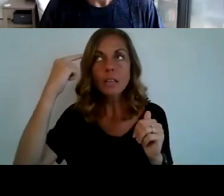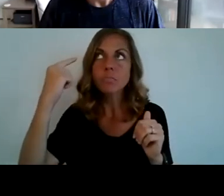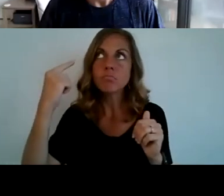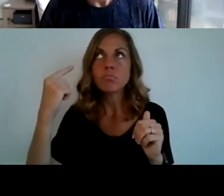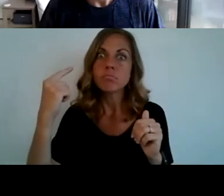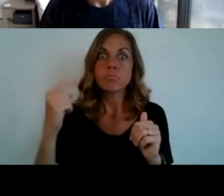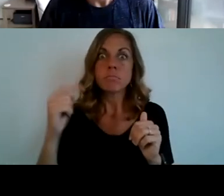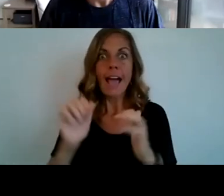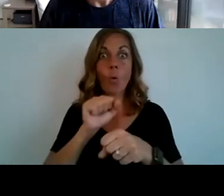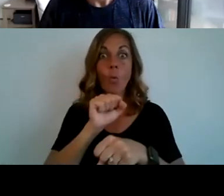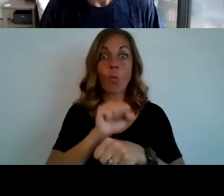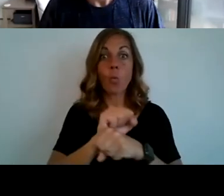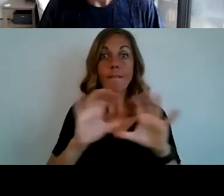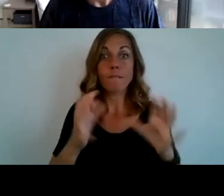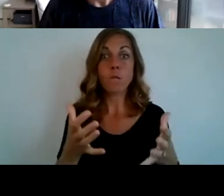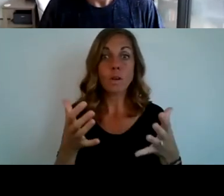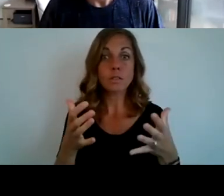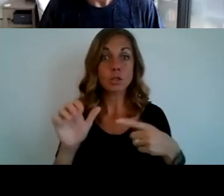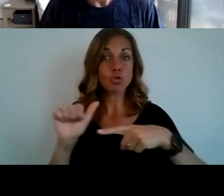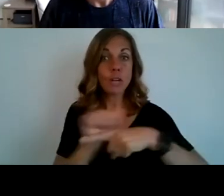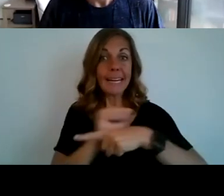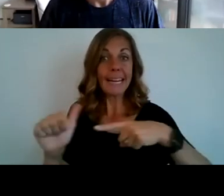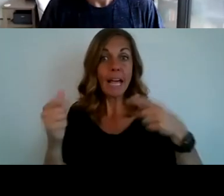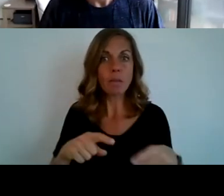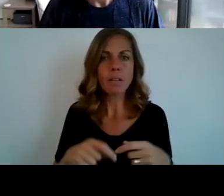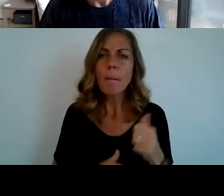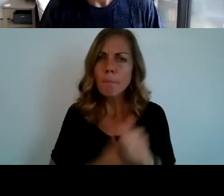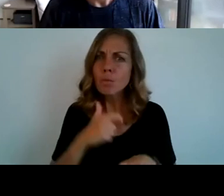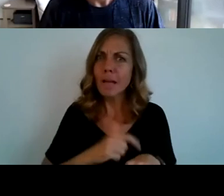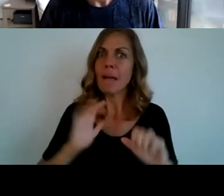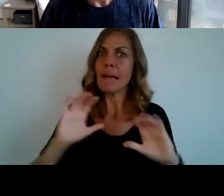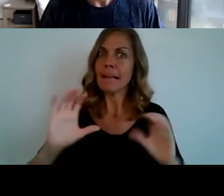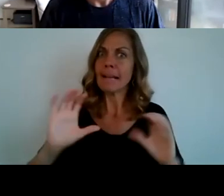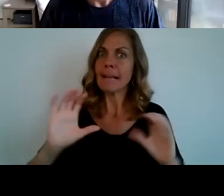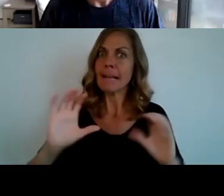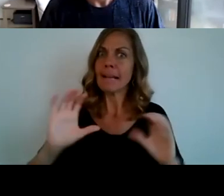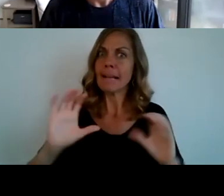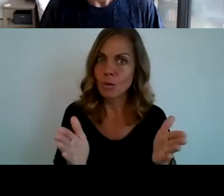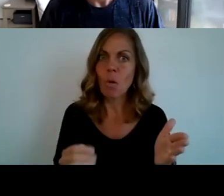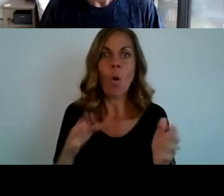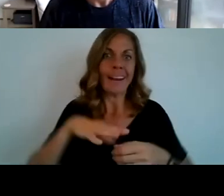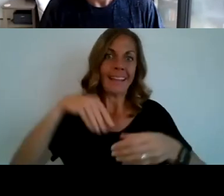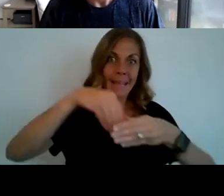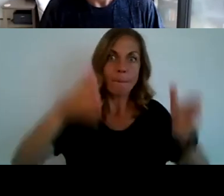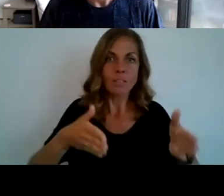is site based or classroom based. There's already a surge in kind of online or virtual